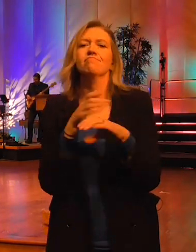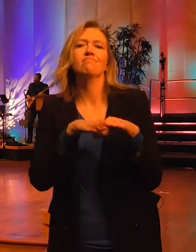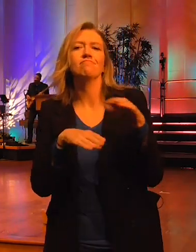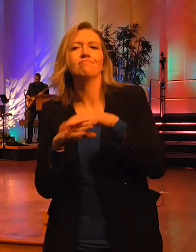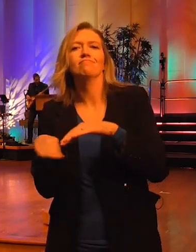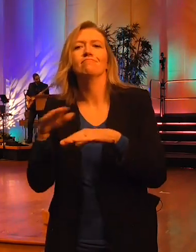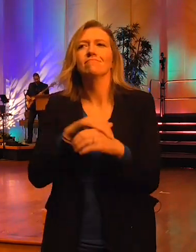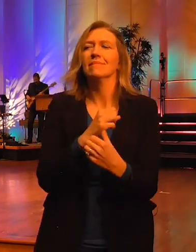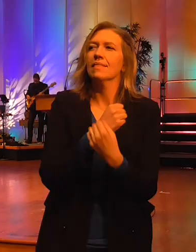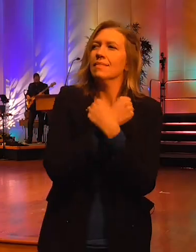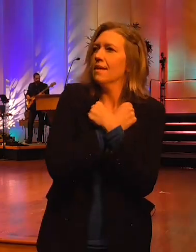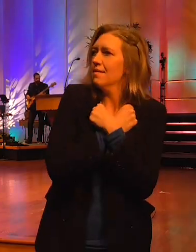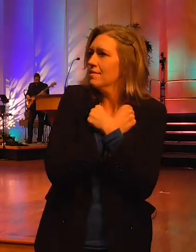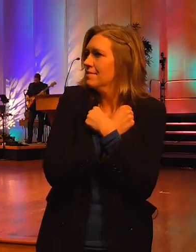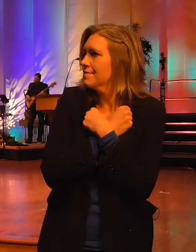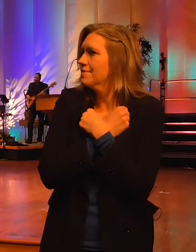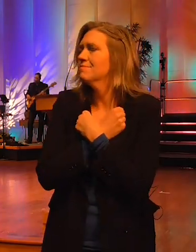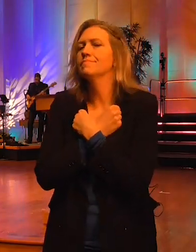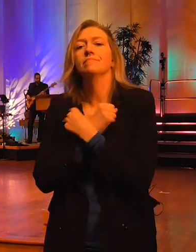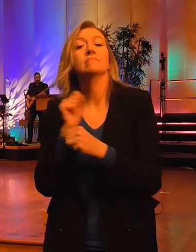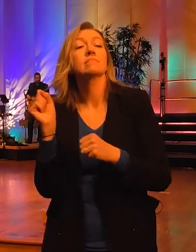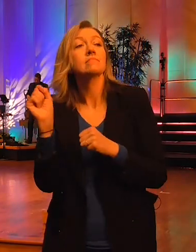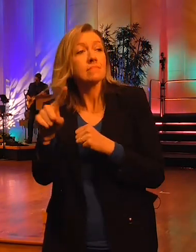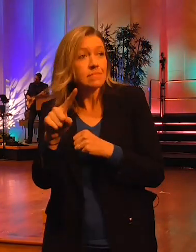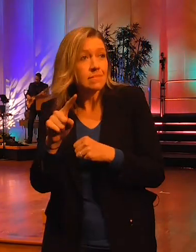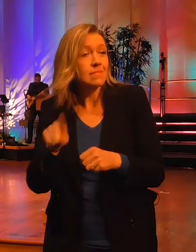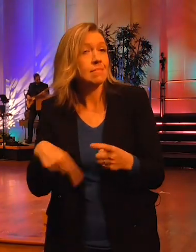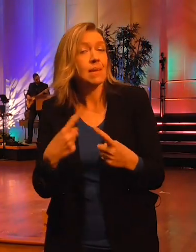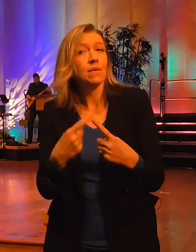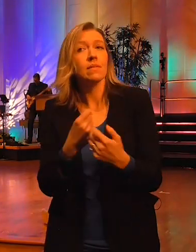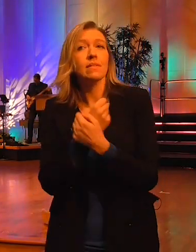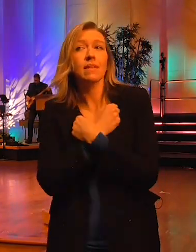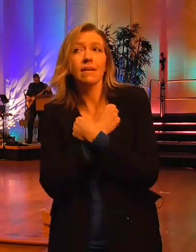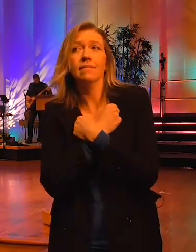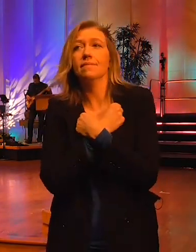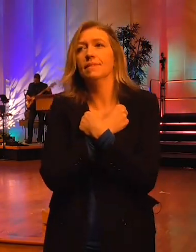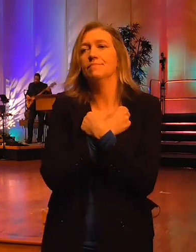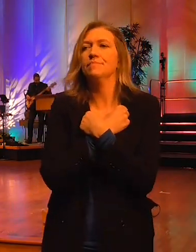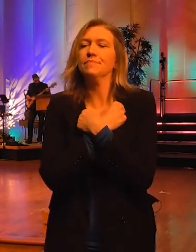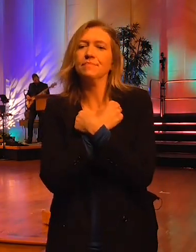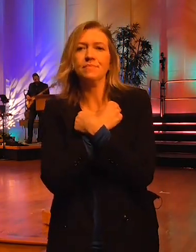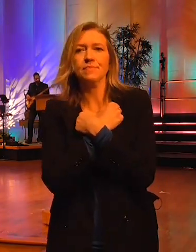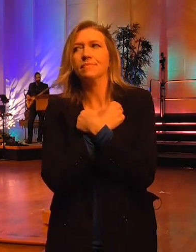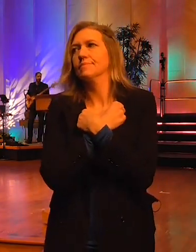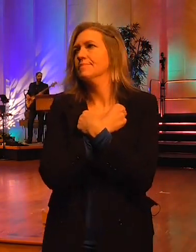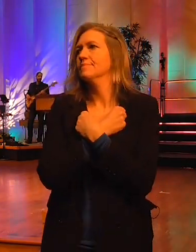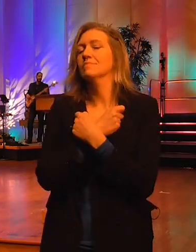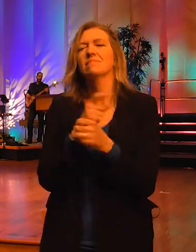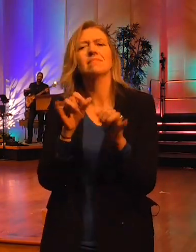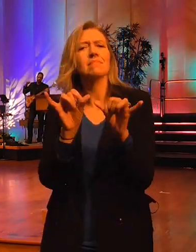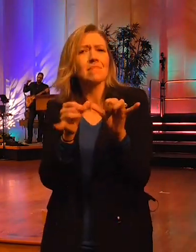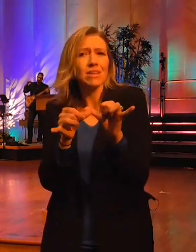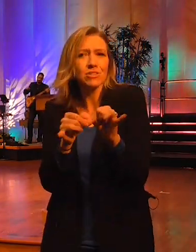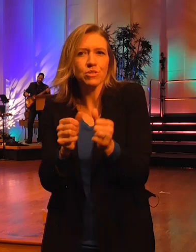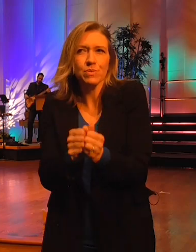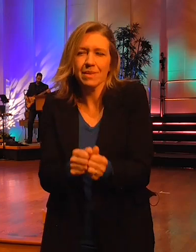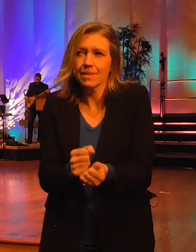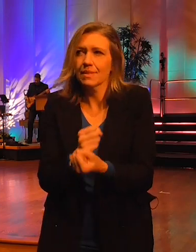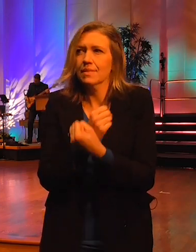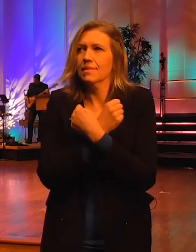to measuring love measure in